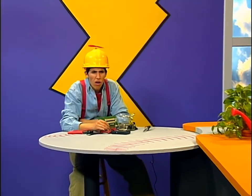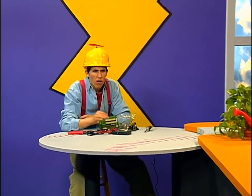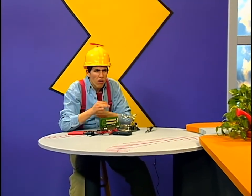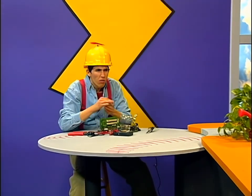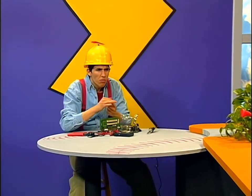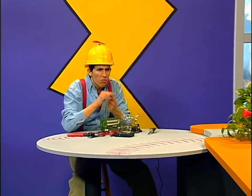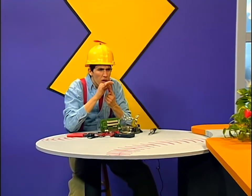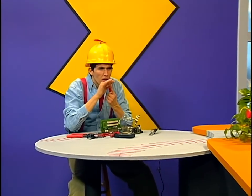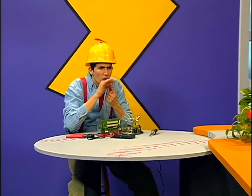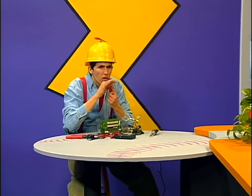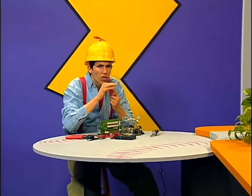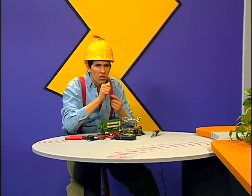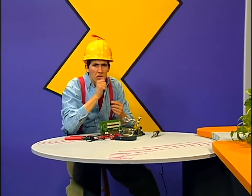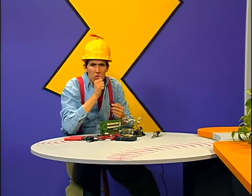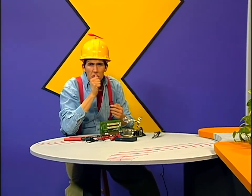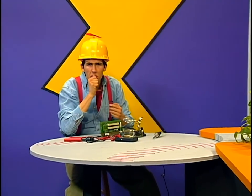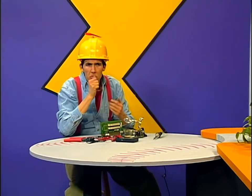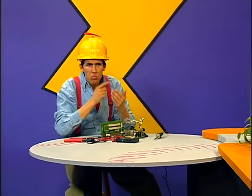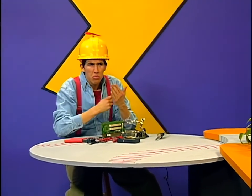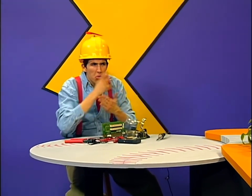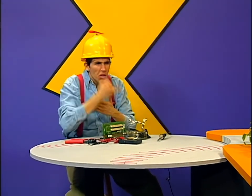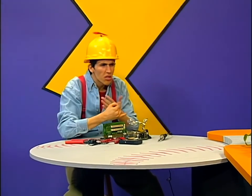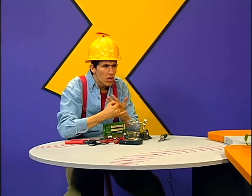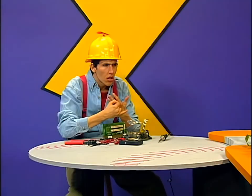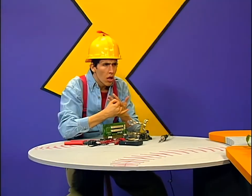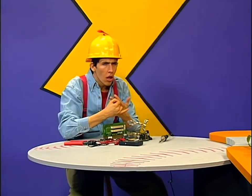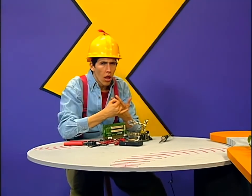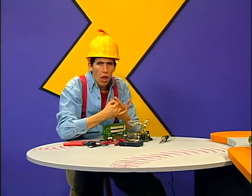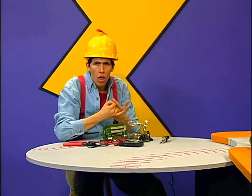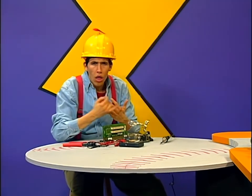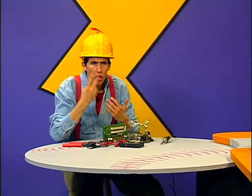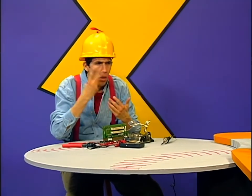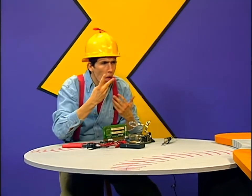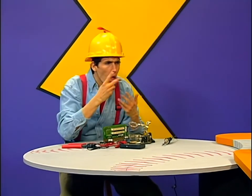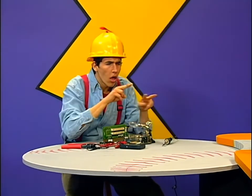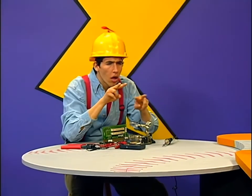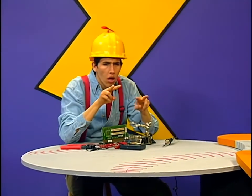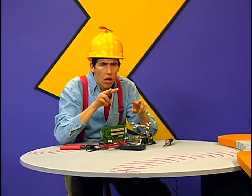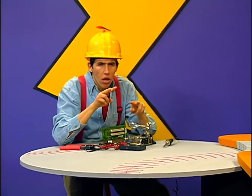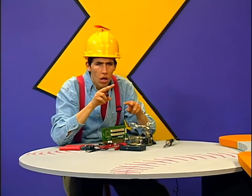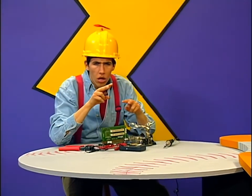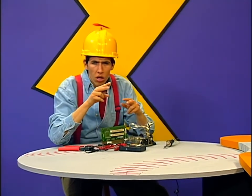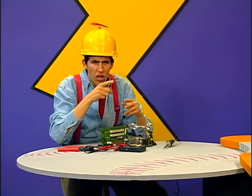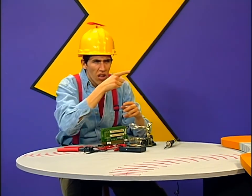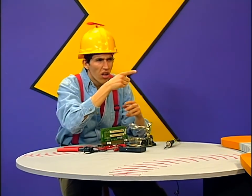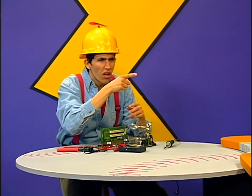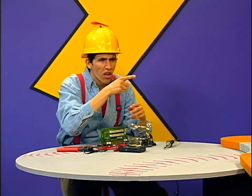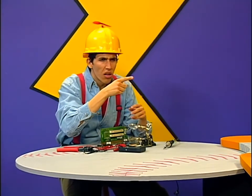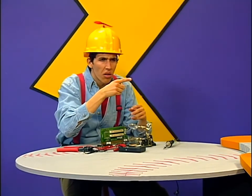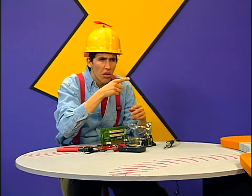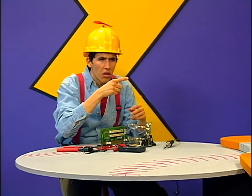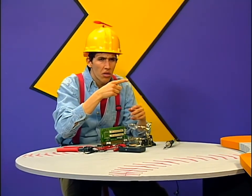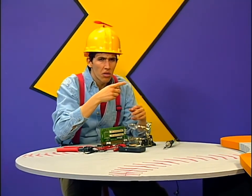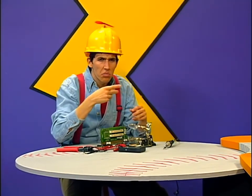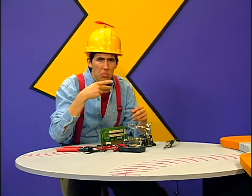I'M JUST NOT GOOD WITH PLUMBING. OH! ASK MY WIFE. "DON'T LET HIM NEAR IT!"